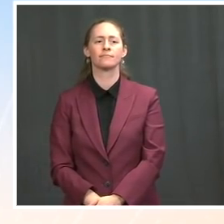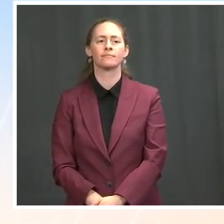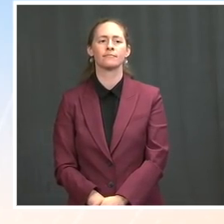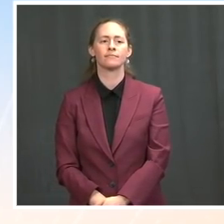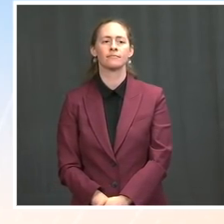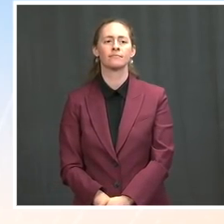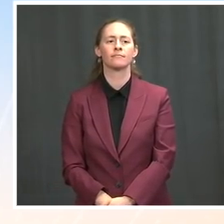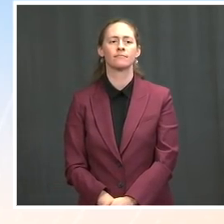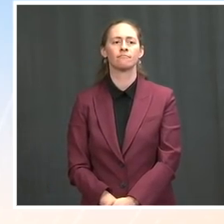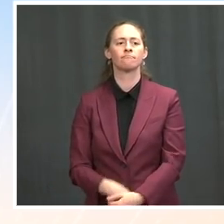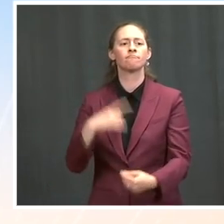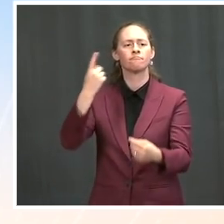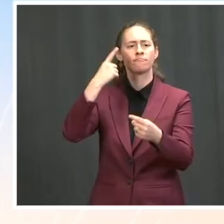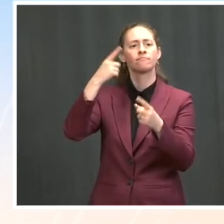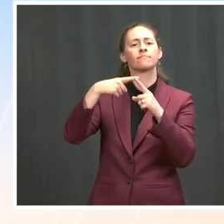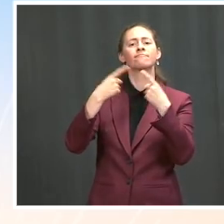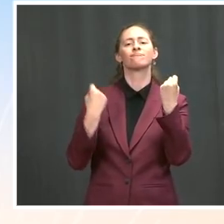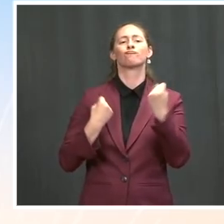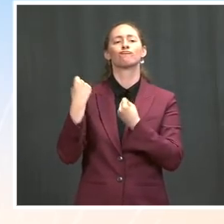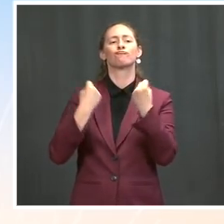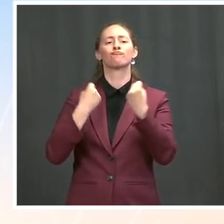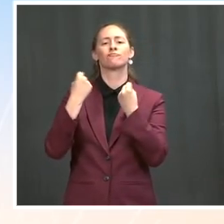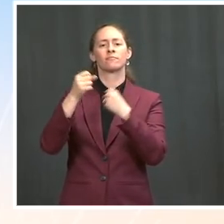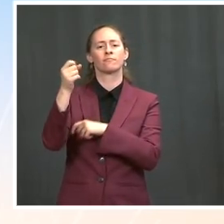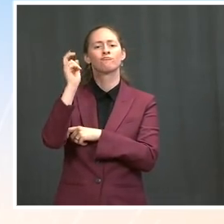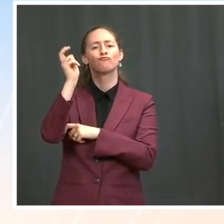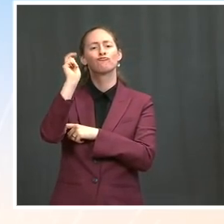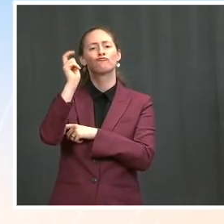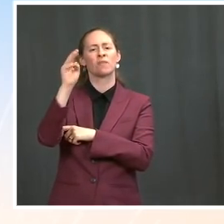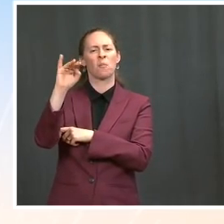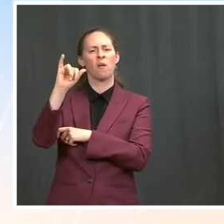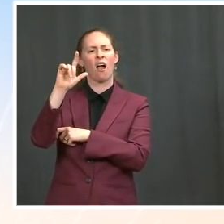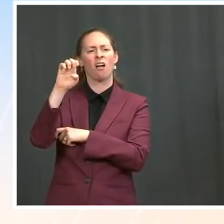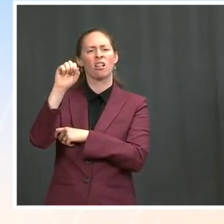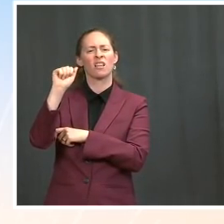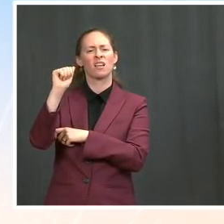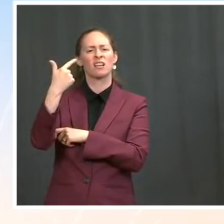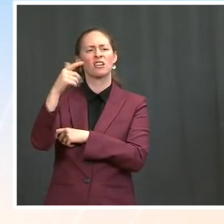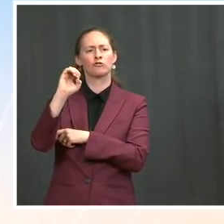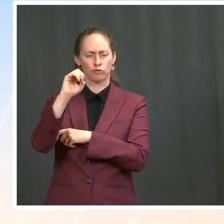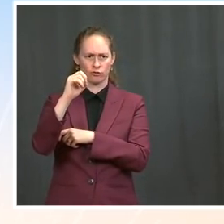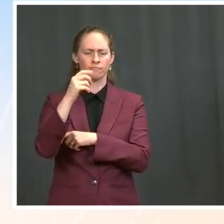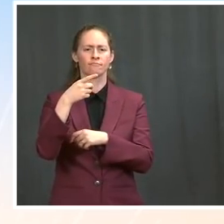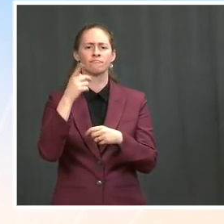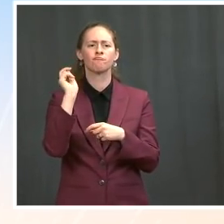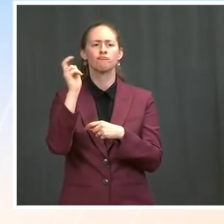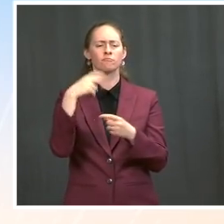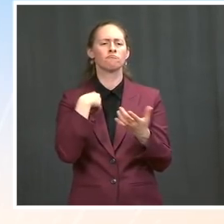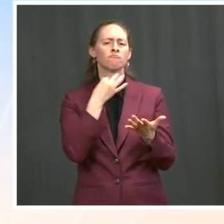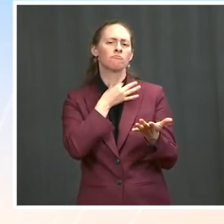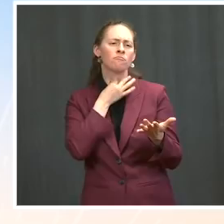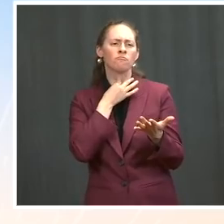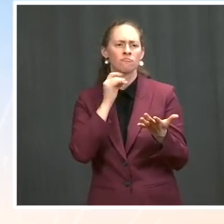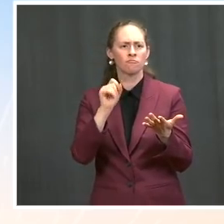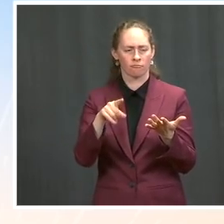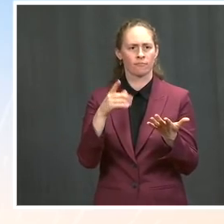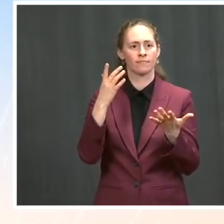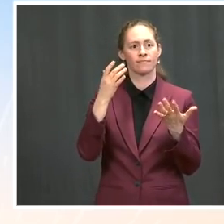Can you explain the White House's position and why you'd be opposed to -- essentially, it would -- wouldn't it level set because people who fill up their cars with gasoline pay into the Highway Trust Fund